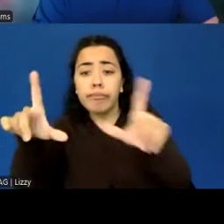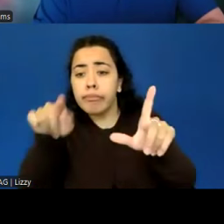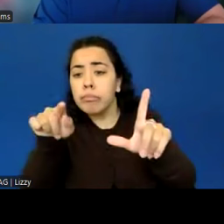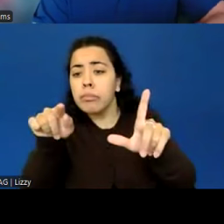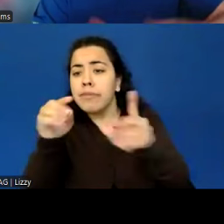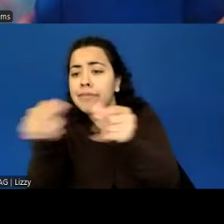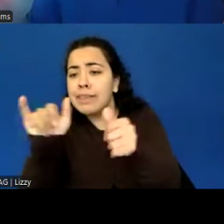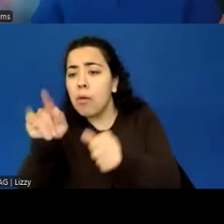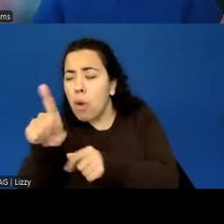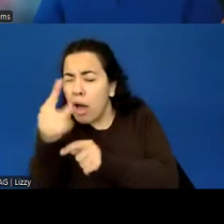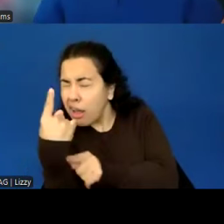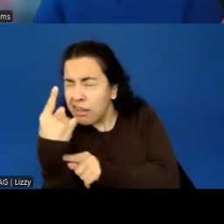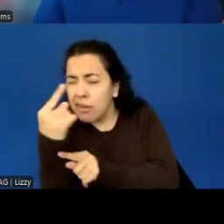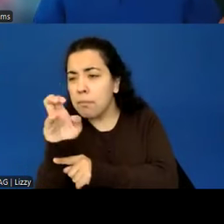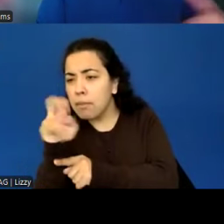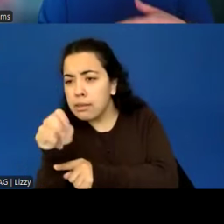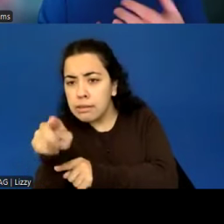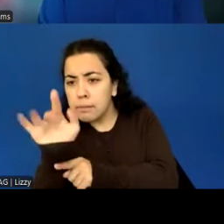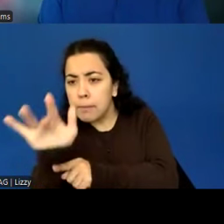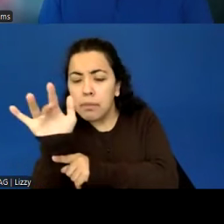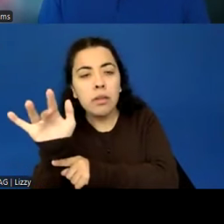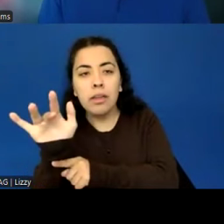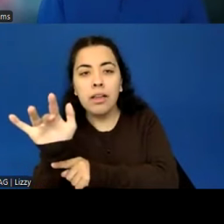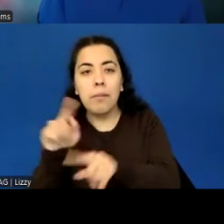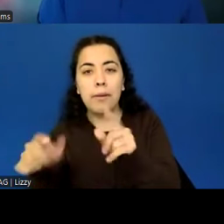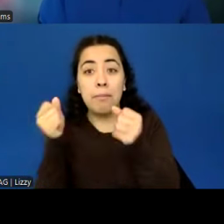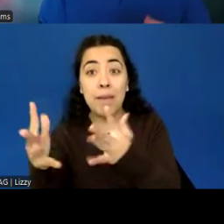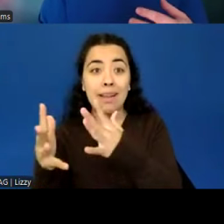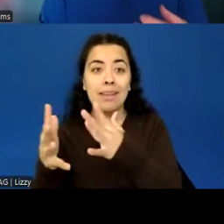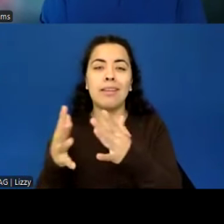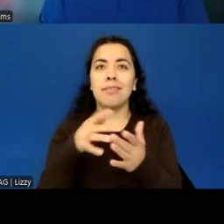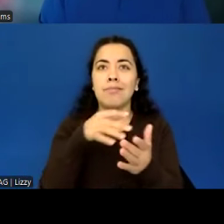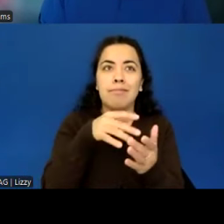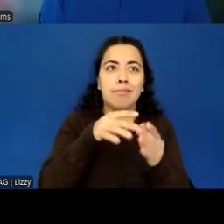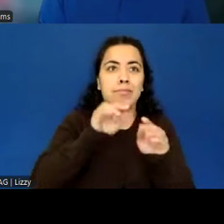across a number of areas where, say, like a newsletter sign-up form is located or something